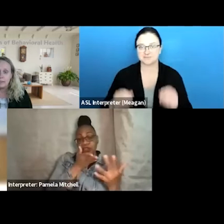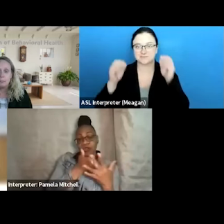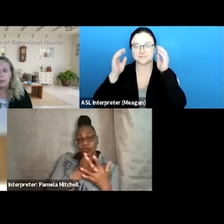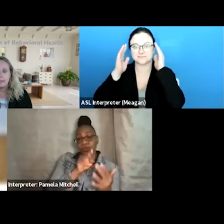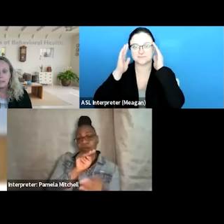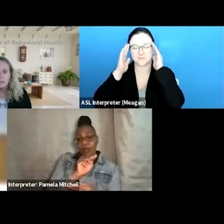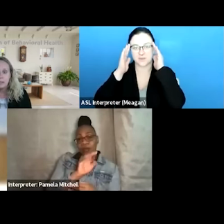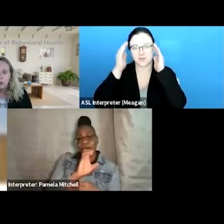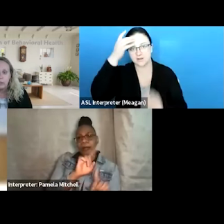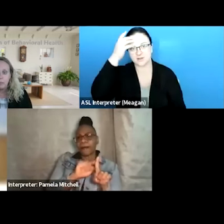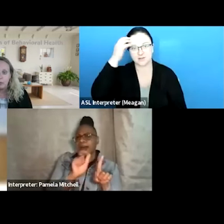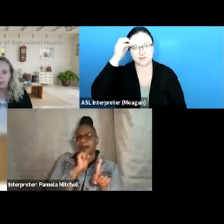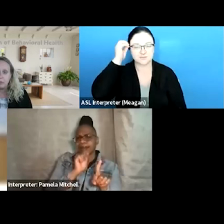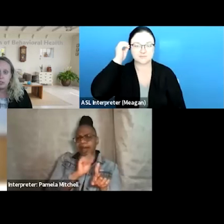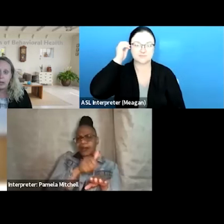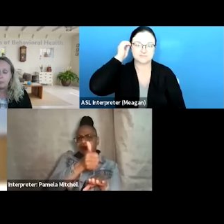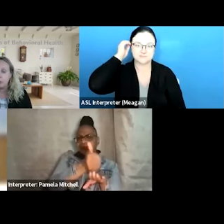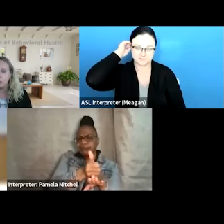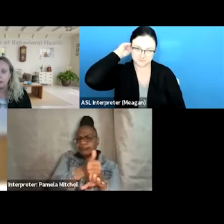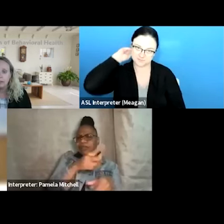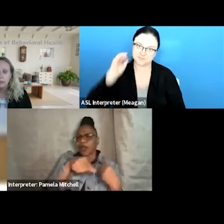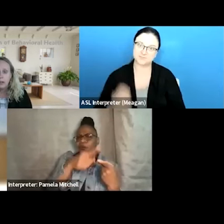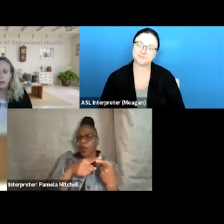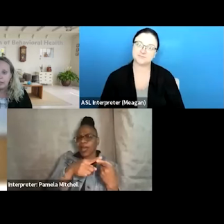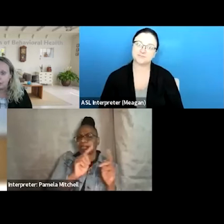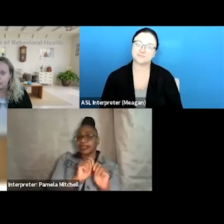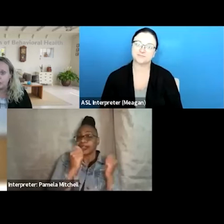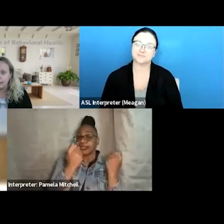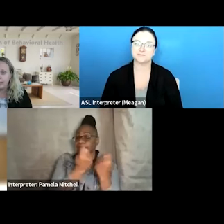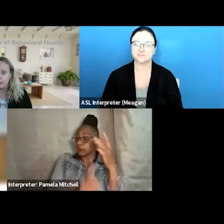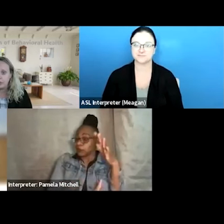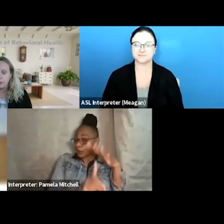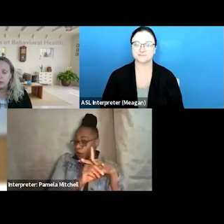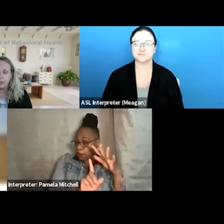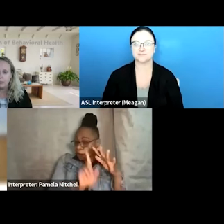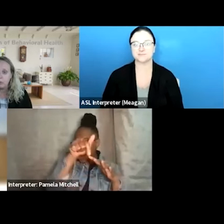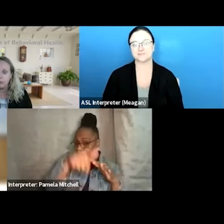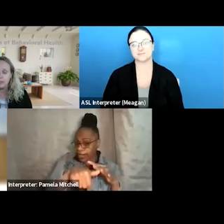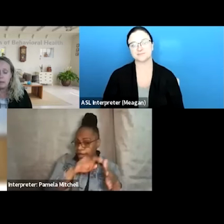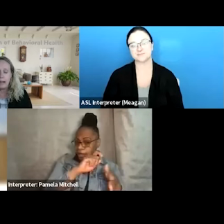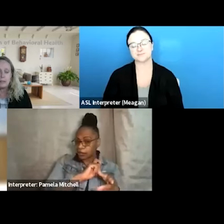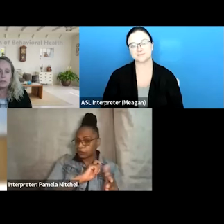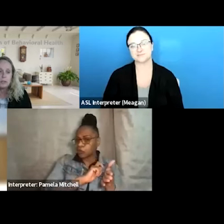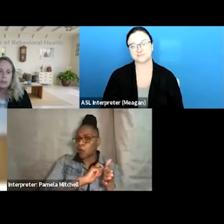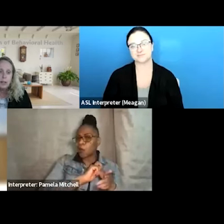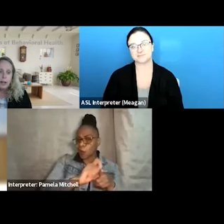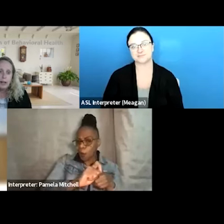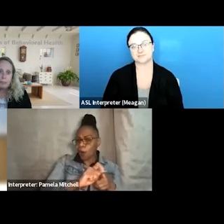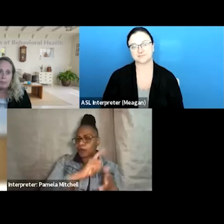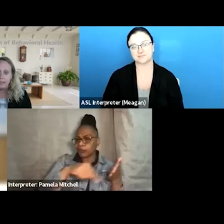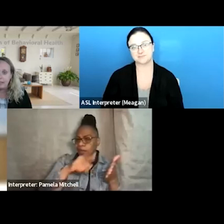but wasn't present when the mobile team showed up or later called to cancel the mobile dispatch,